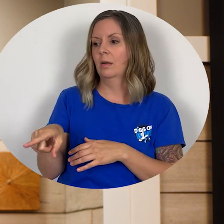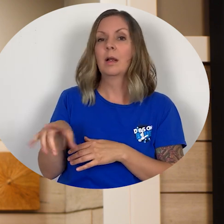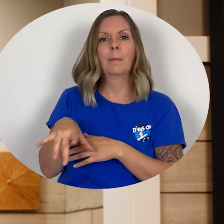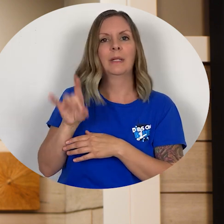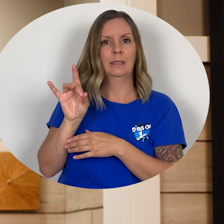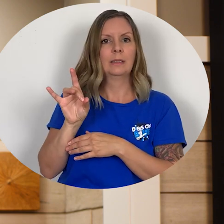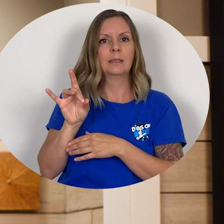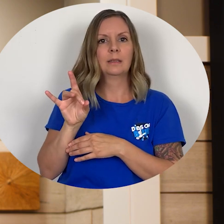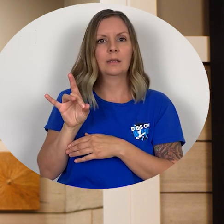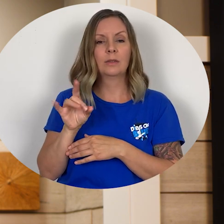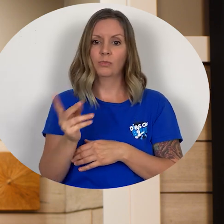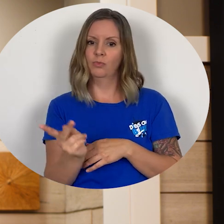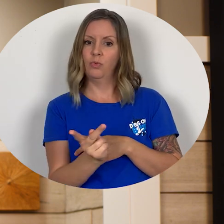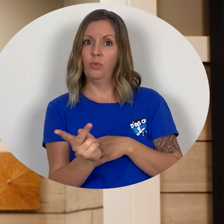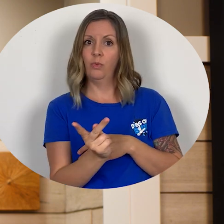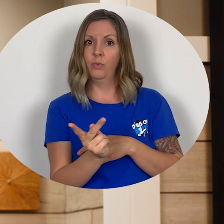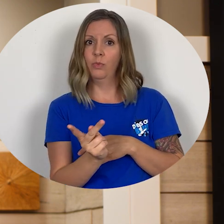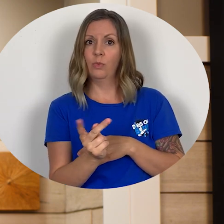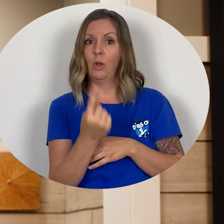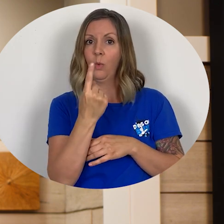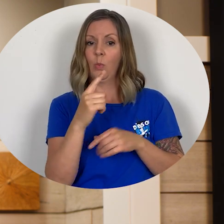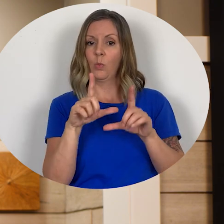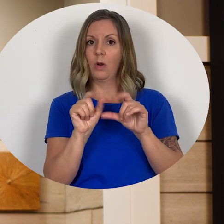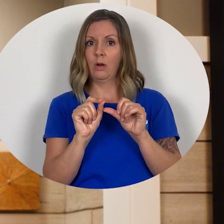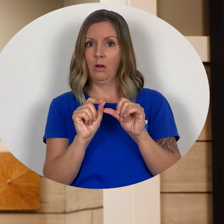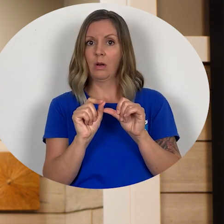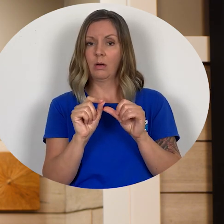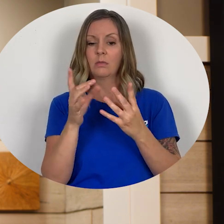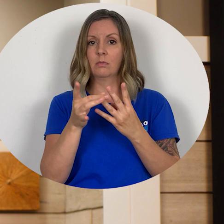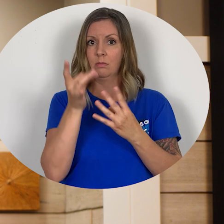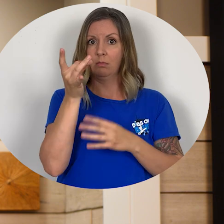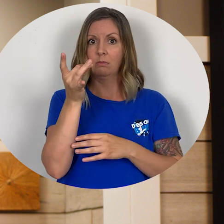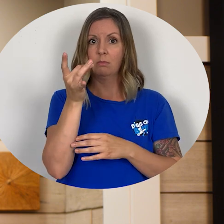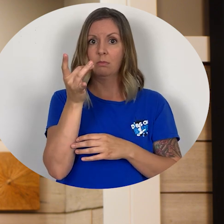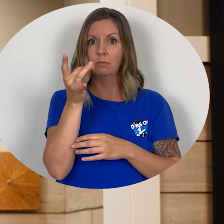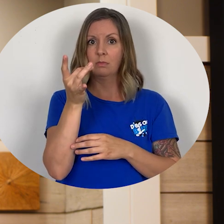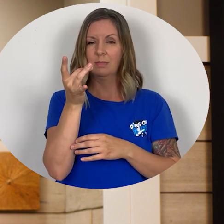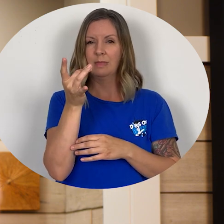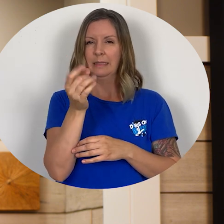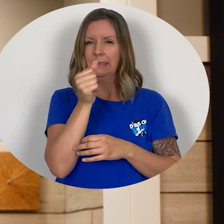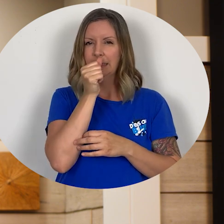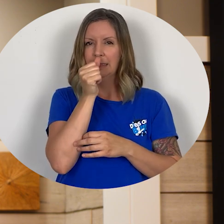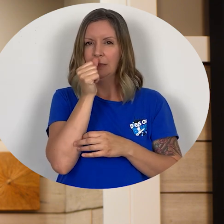pick 1 opponent, let’s say in this case the one here, and then Thanos and that player